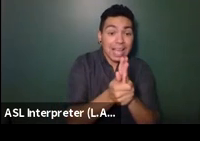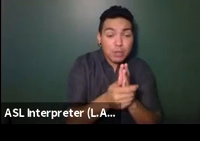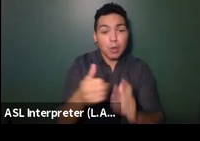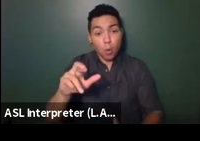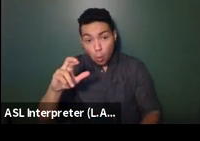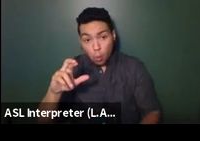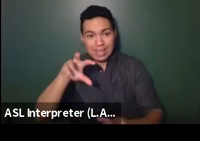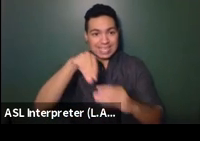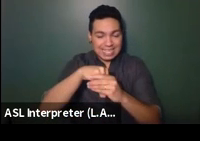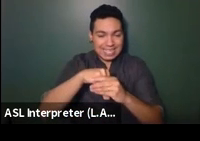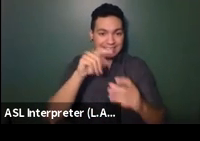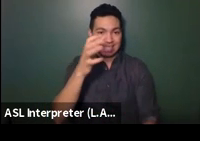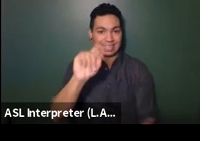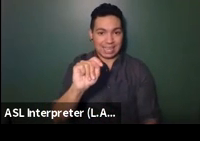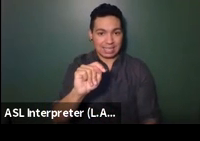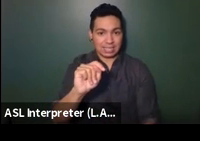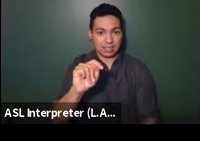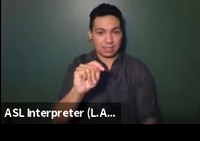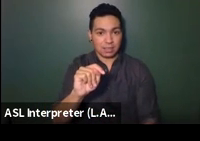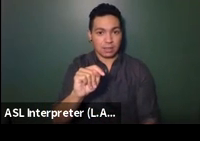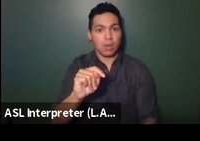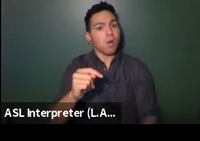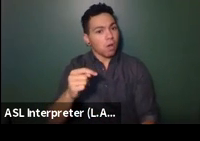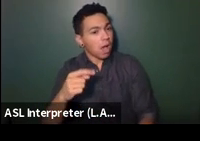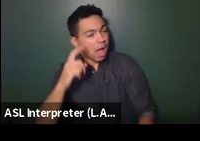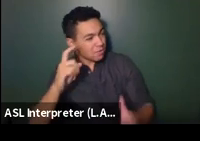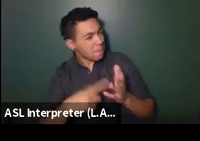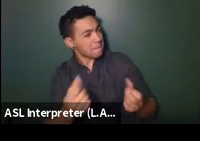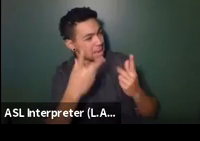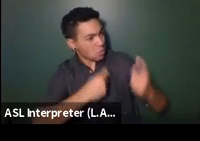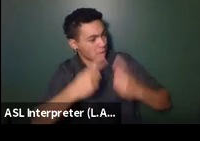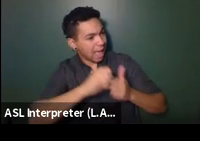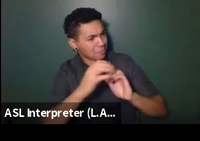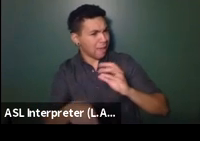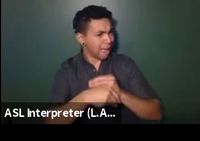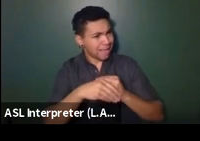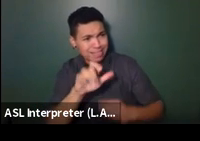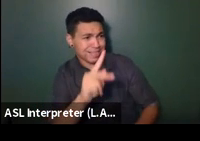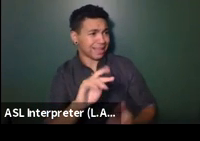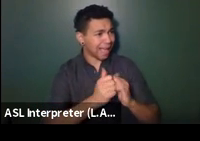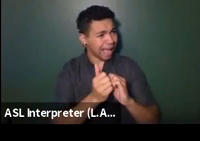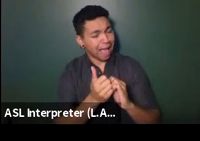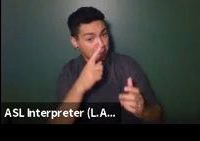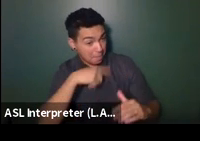ESD 189 - Amy Colburn: And then you add it doesn't link attachment. There's been a lot of questions about how to add a link ESD 189 - Amy Colburn: Yeah, so let's just go in